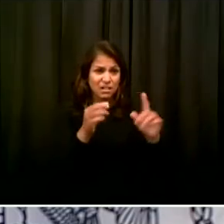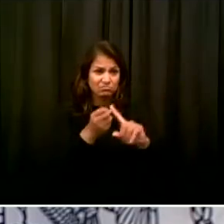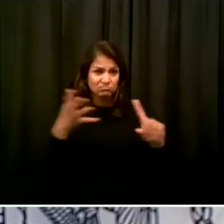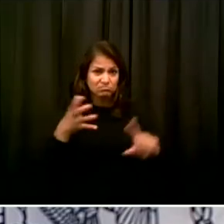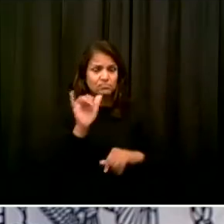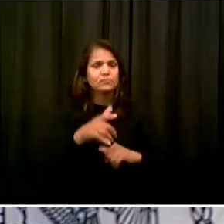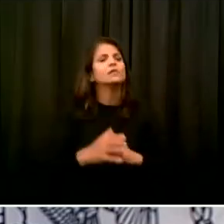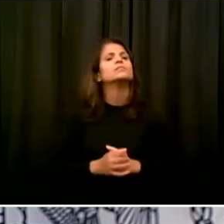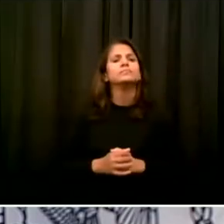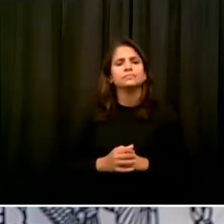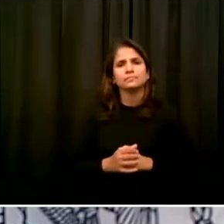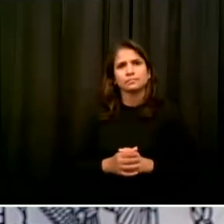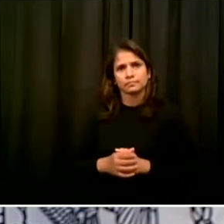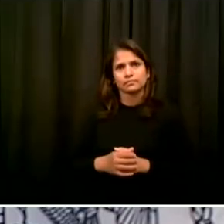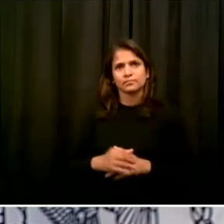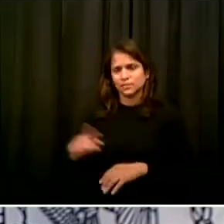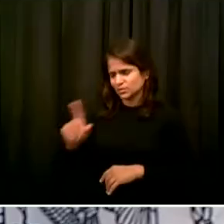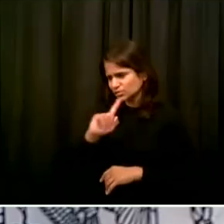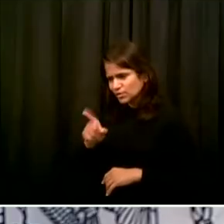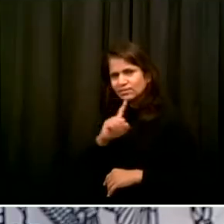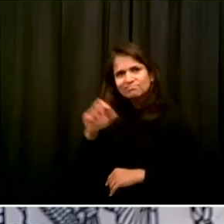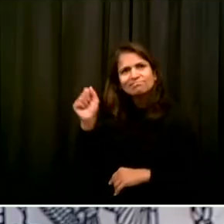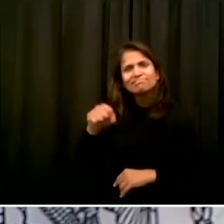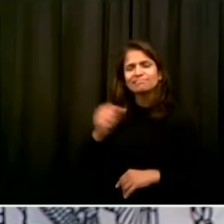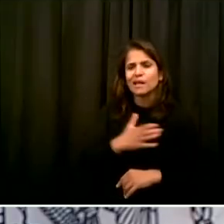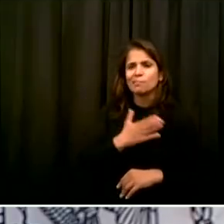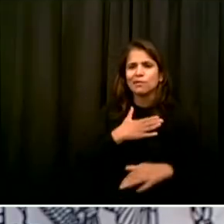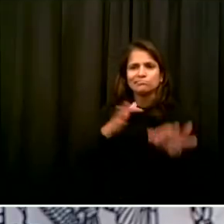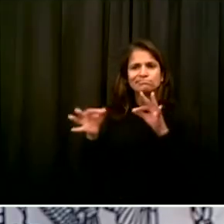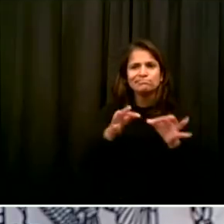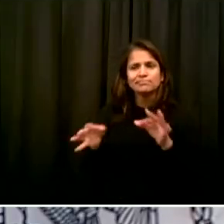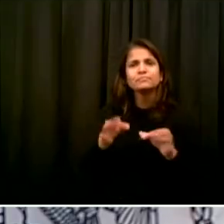EFE SITOTHE WORK.